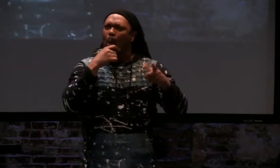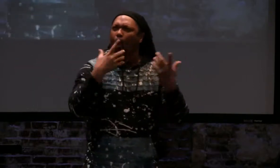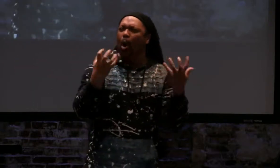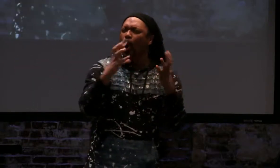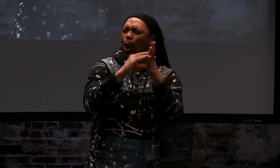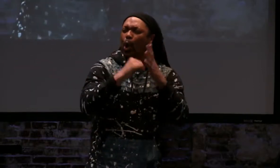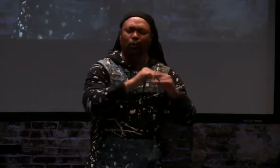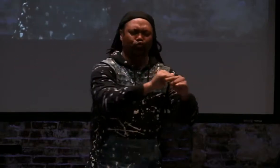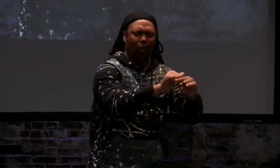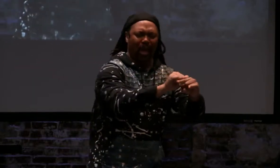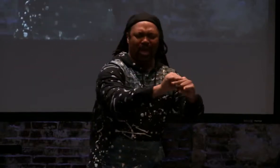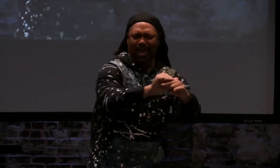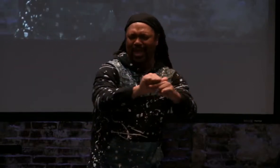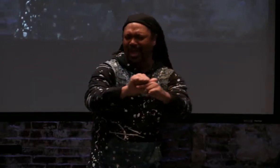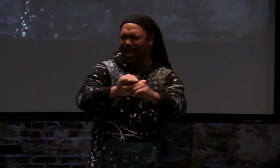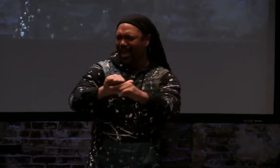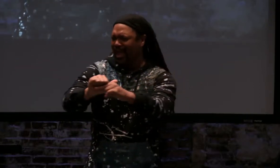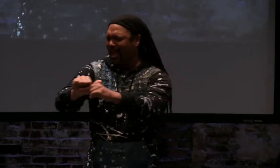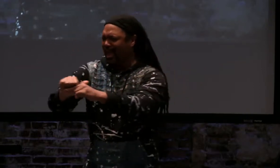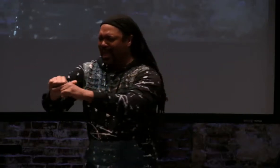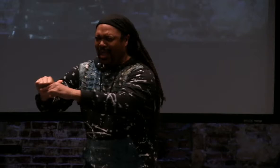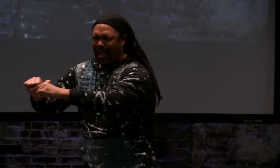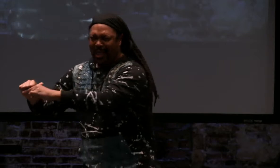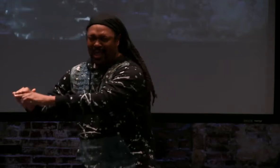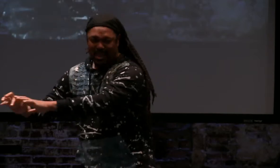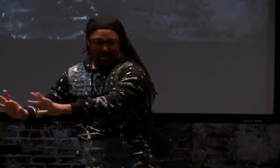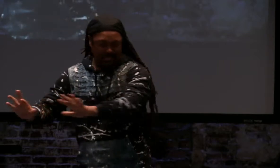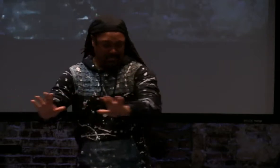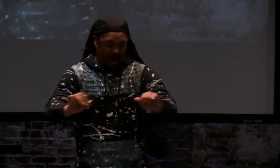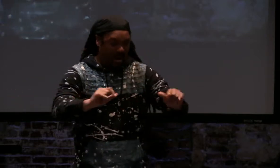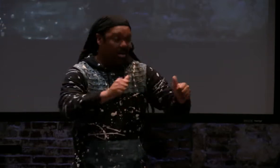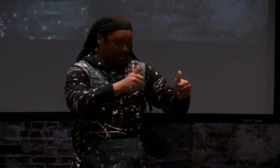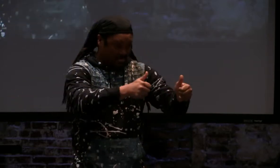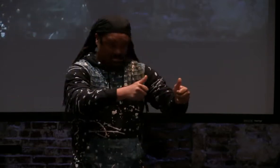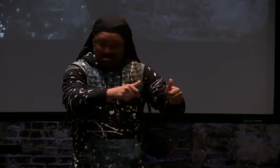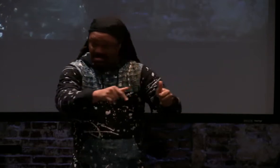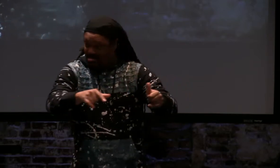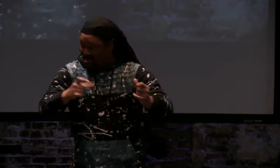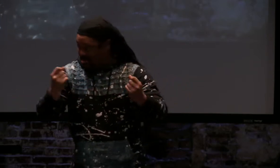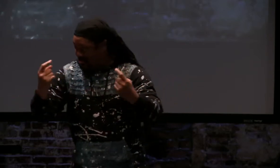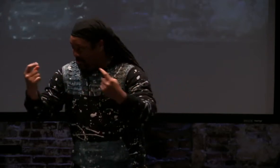There is a collage of people that can be learned from and can learn.